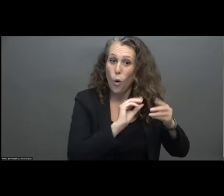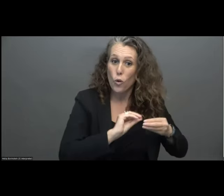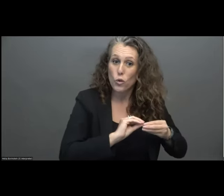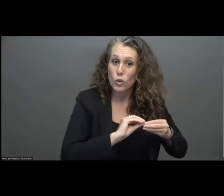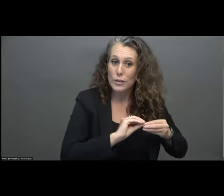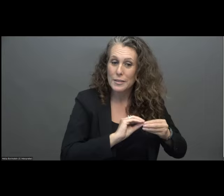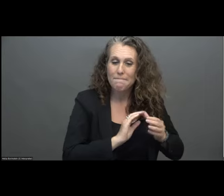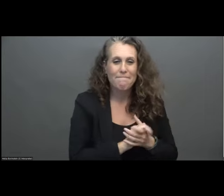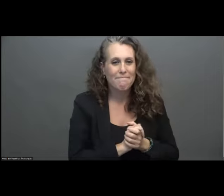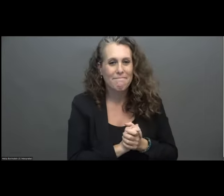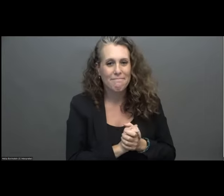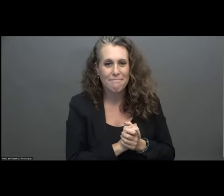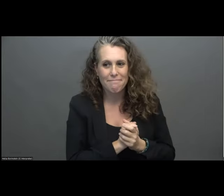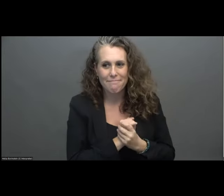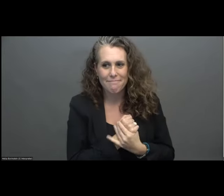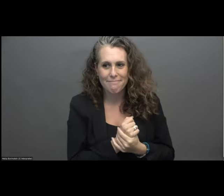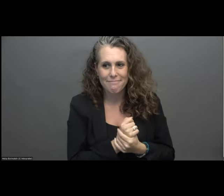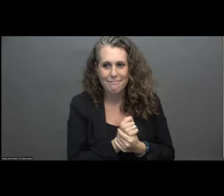la la playa. 16:11:19 Monica.